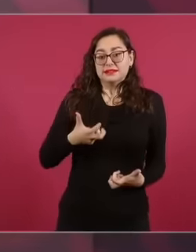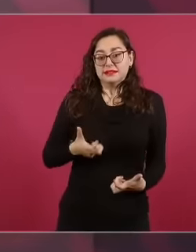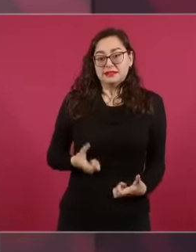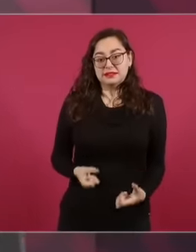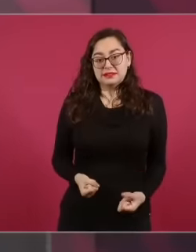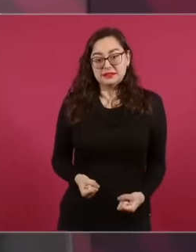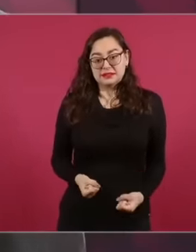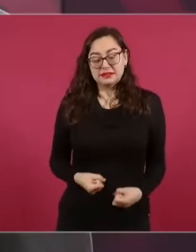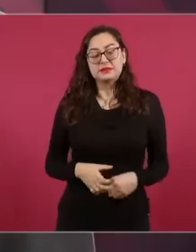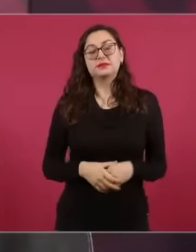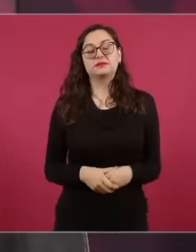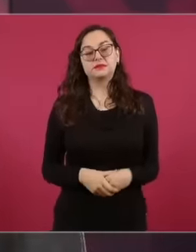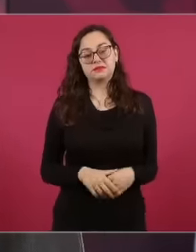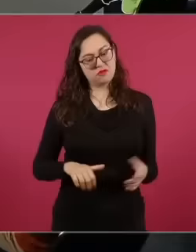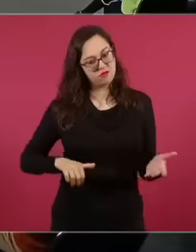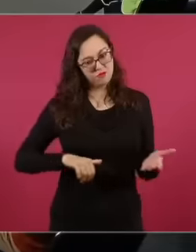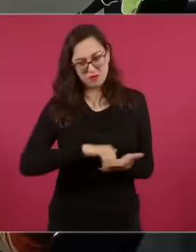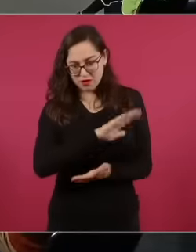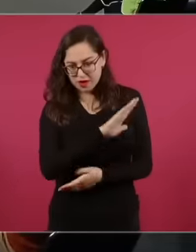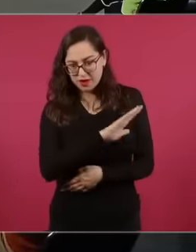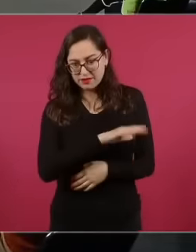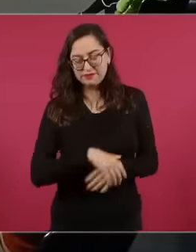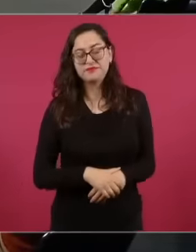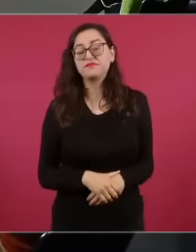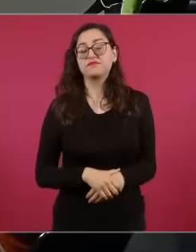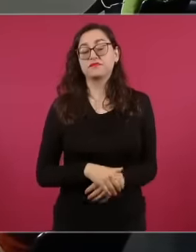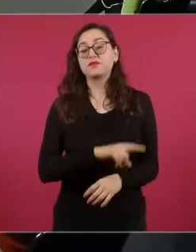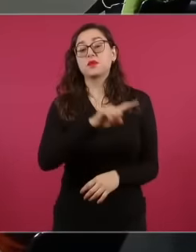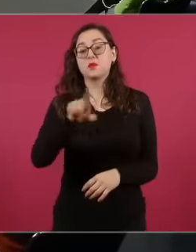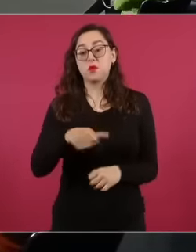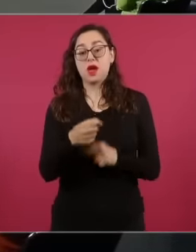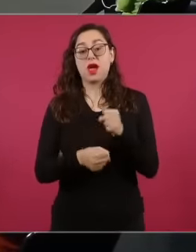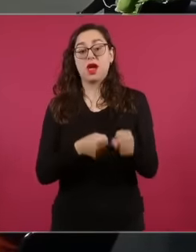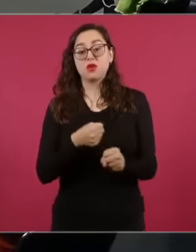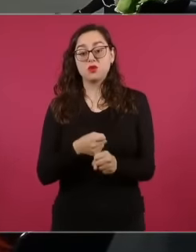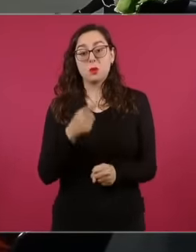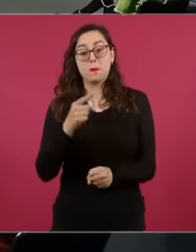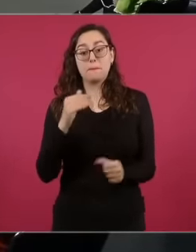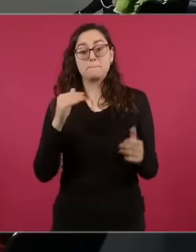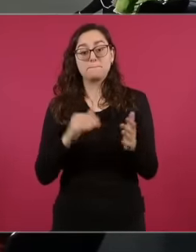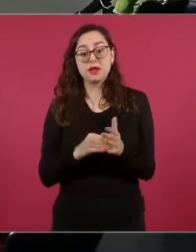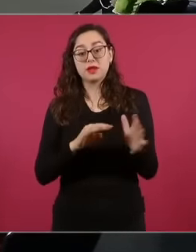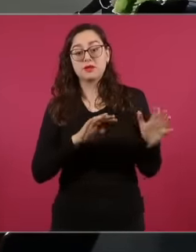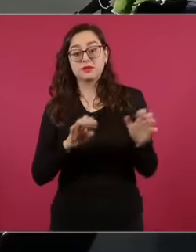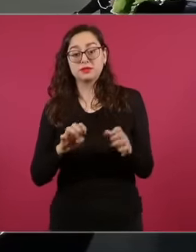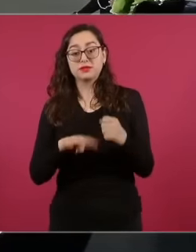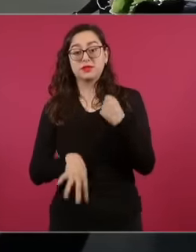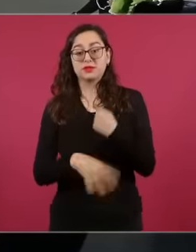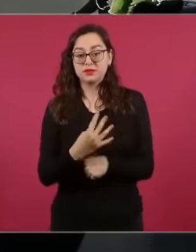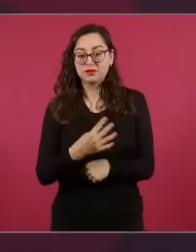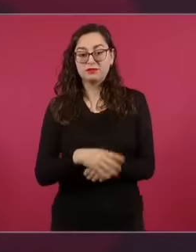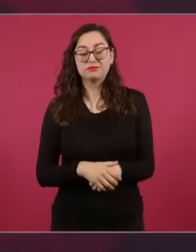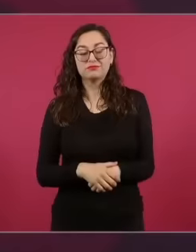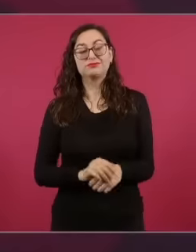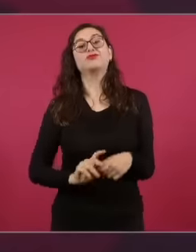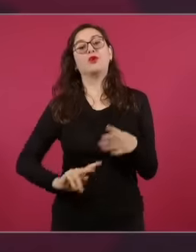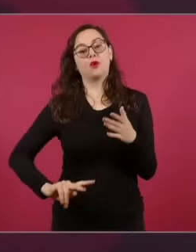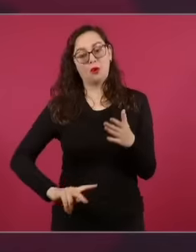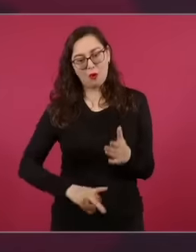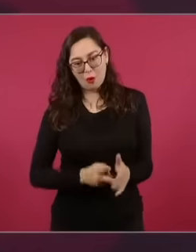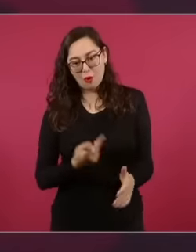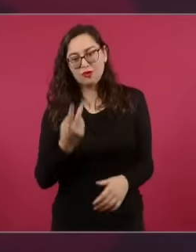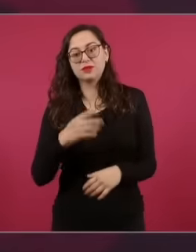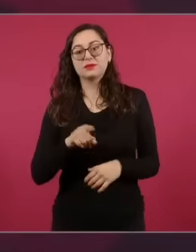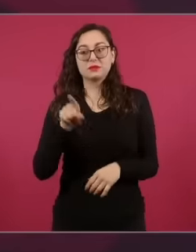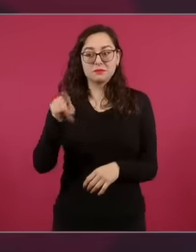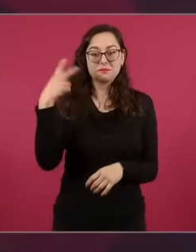1914 Cruz invaded us again and spent 7